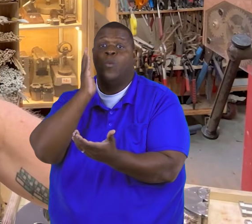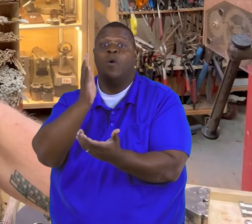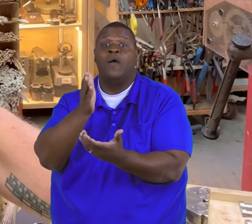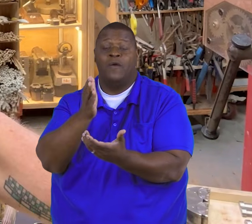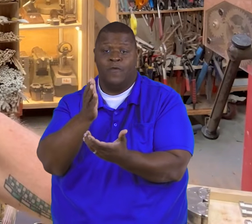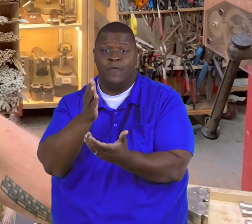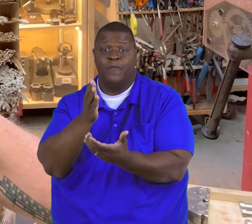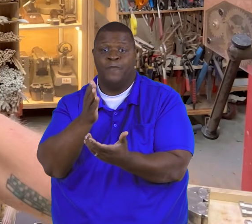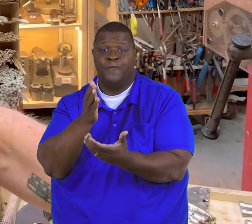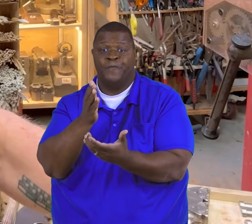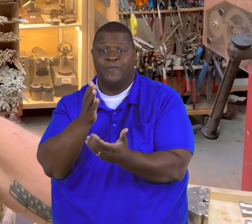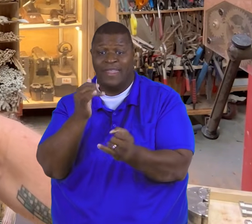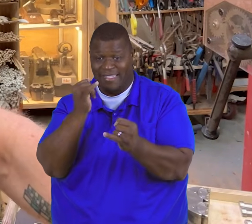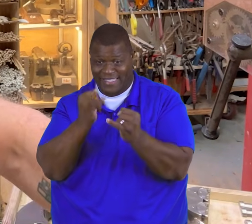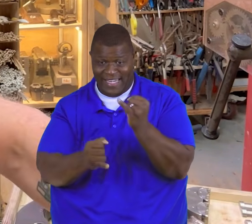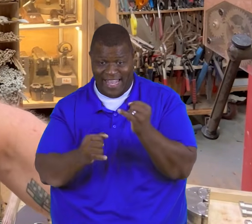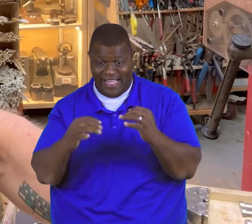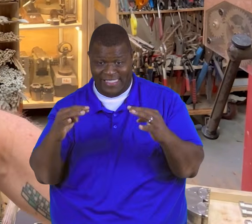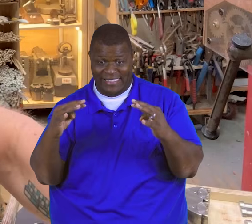I'm sitting these final jaws in here one at a time